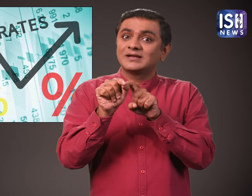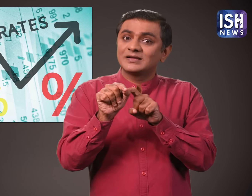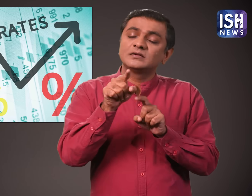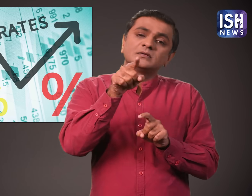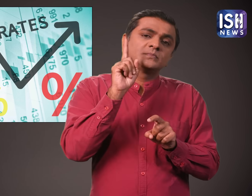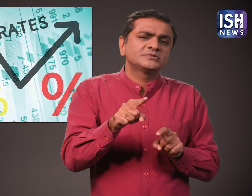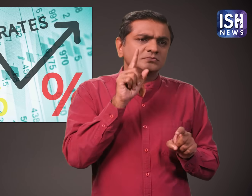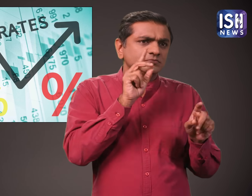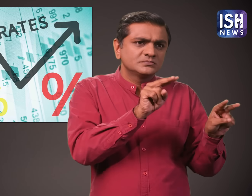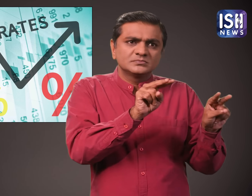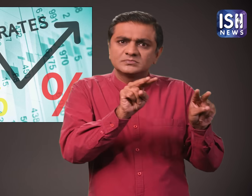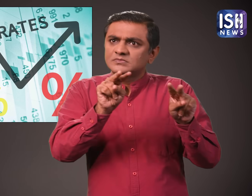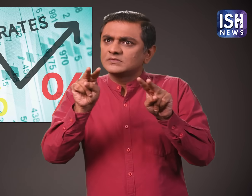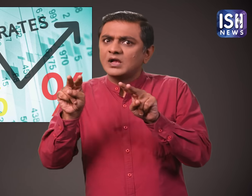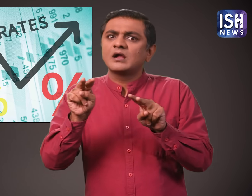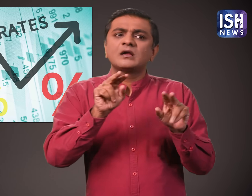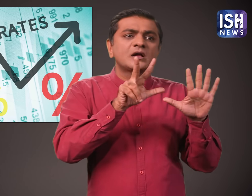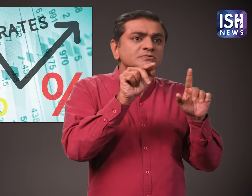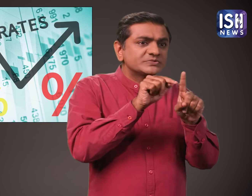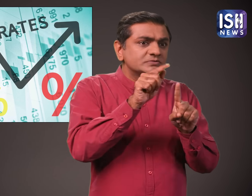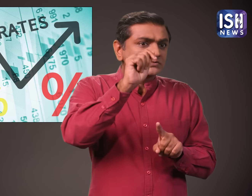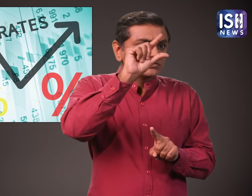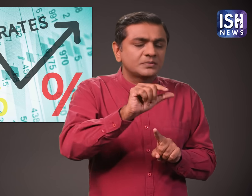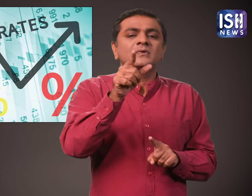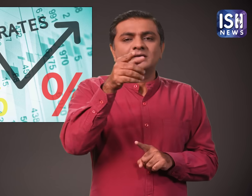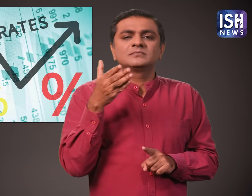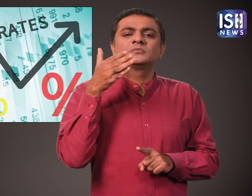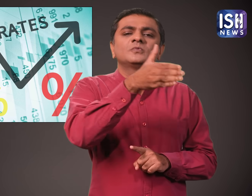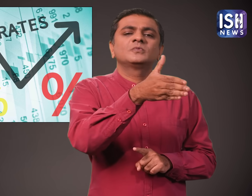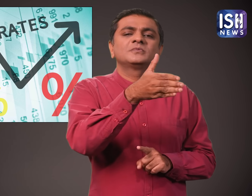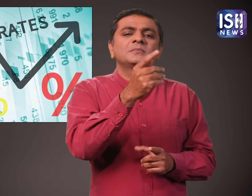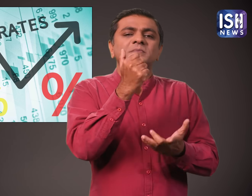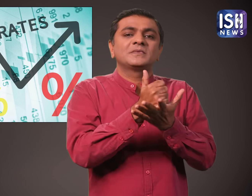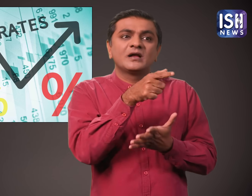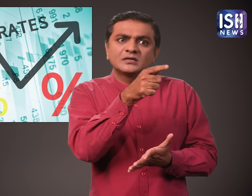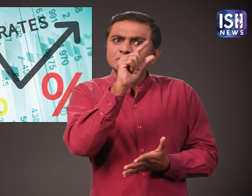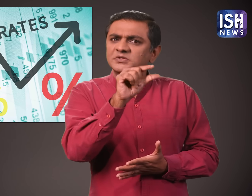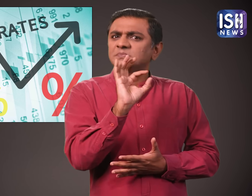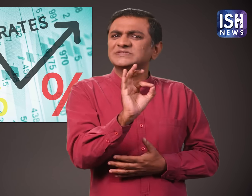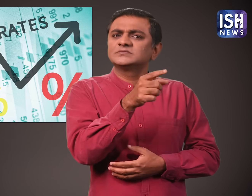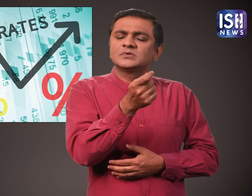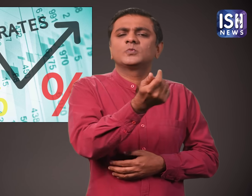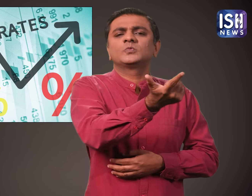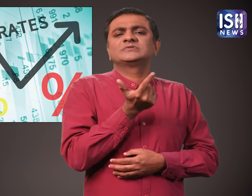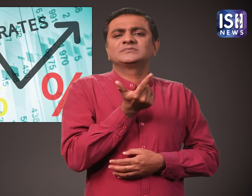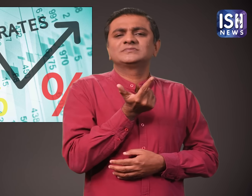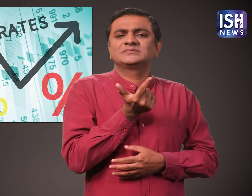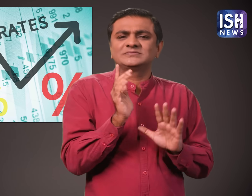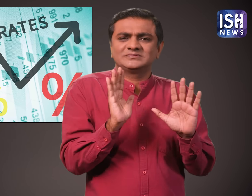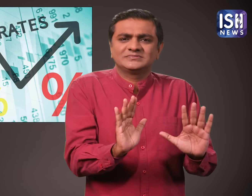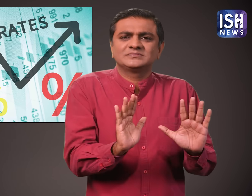Therefore, you should carefully choose a bank that offers a low interest rate for your loan.